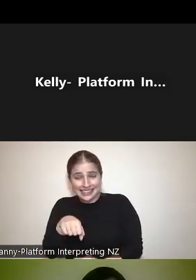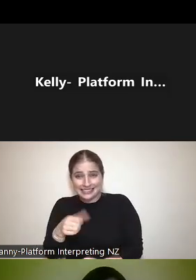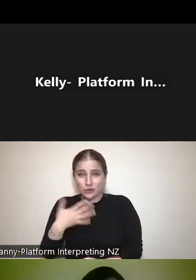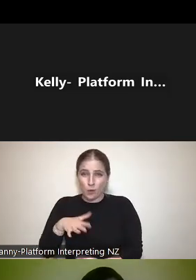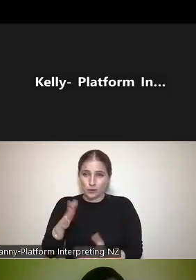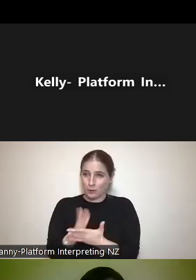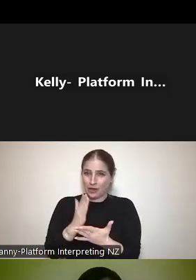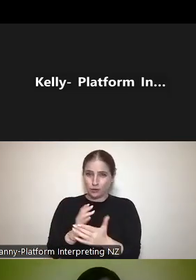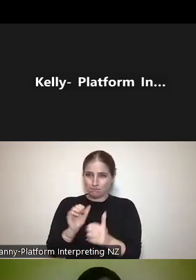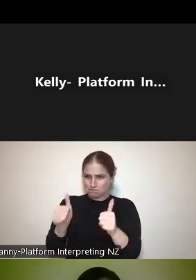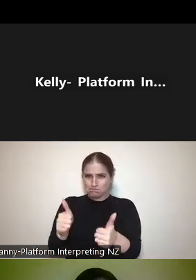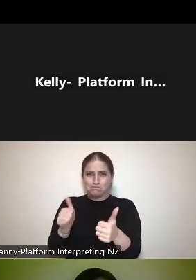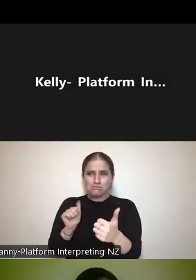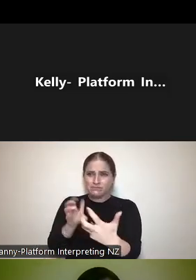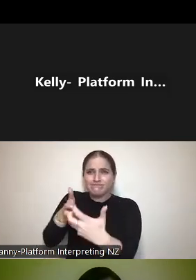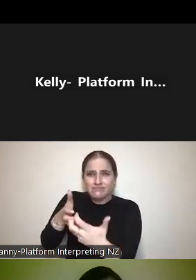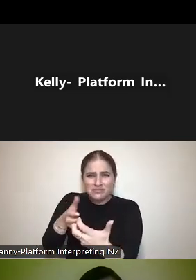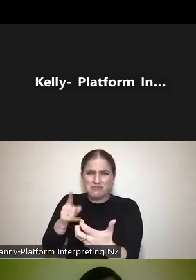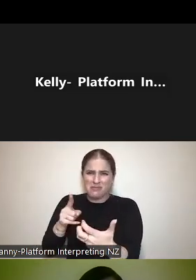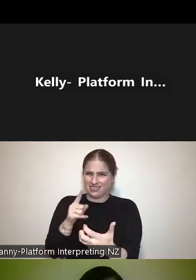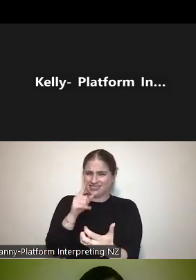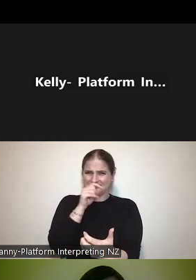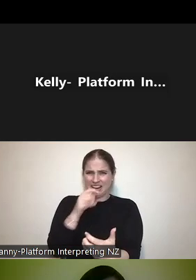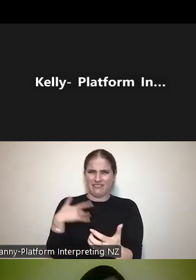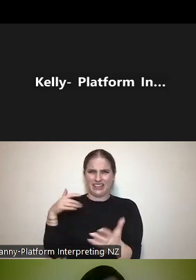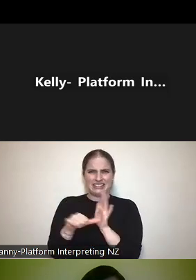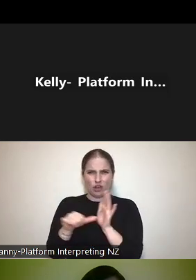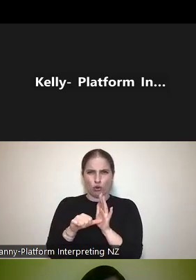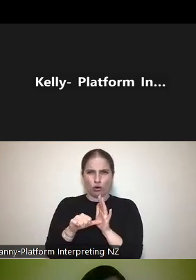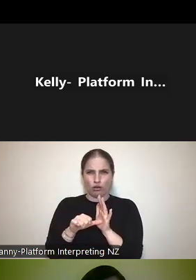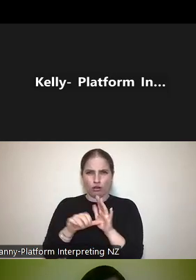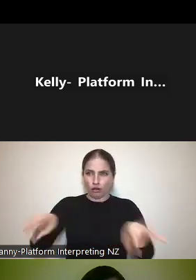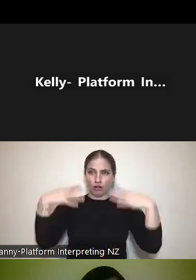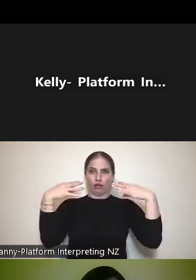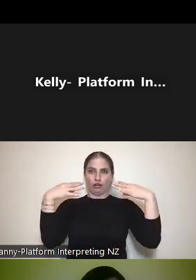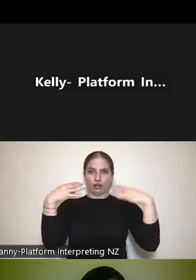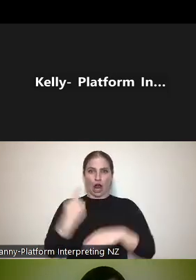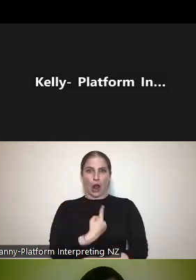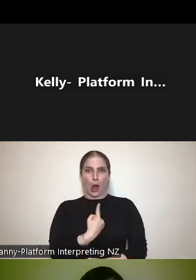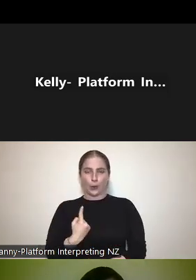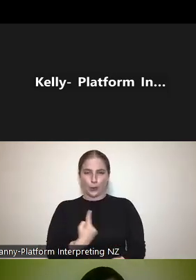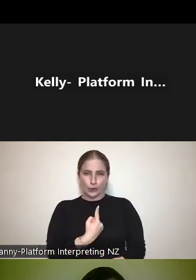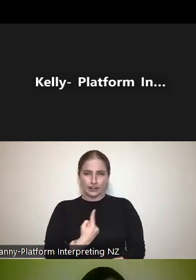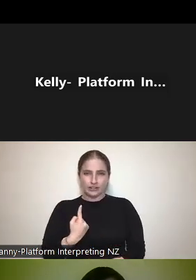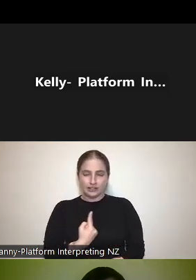that it can be a little difficult to feel alone there. So, setting up that pathway, like Stace mentioned,